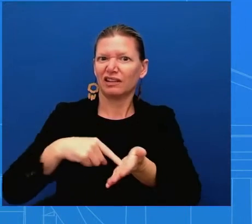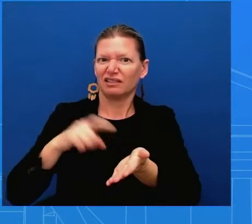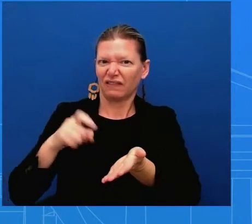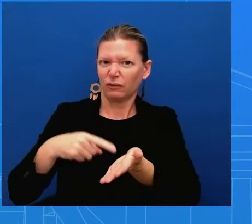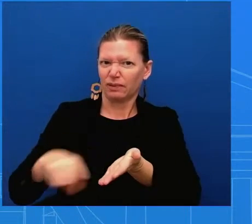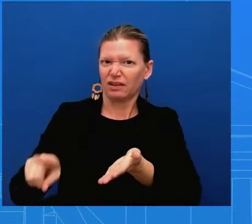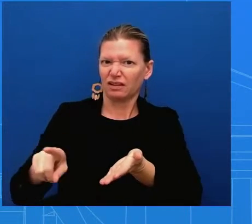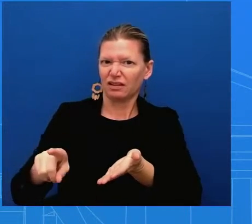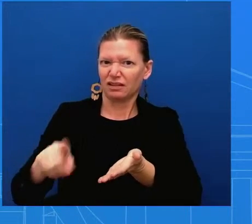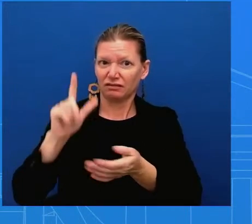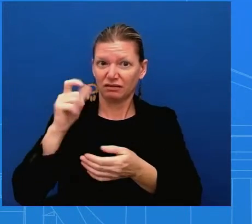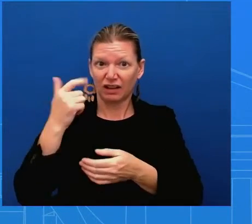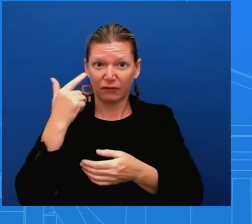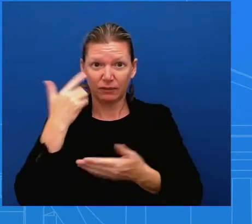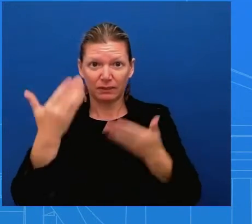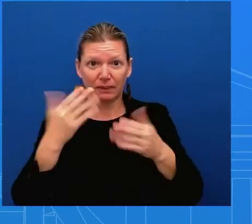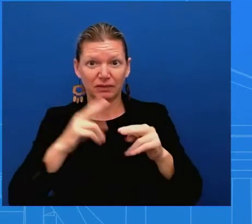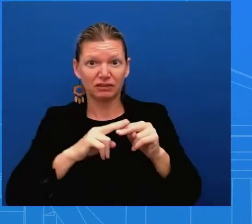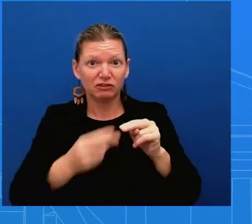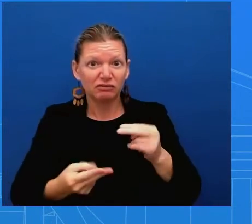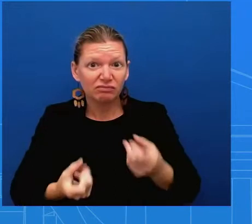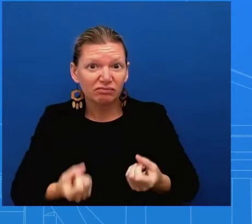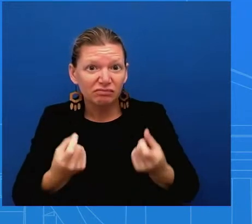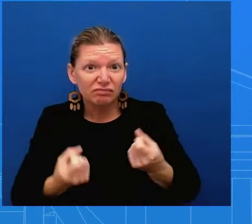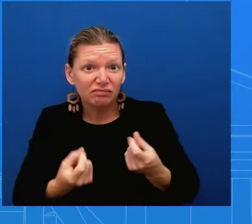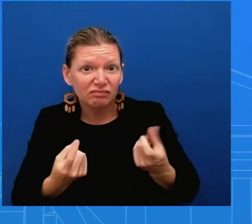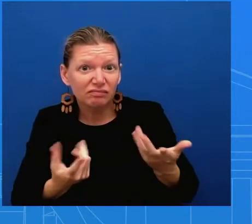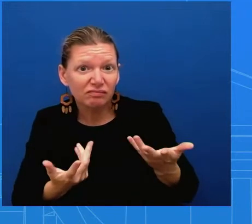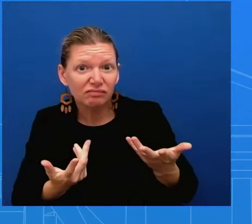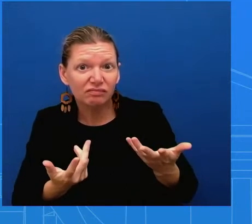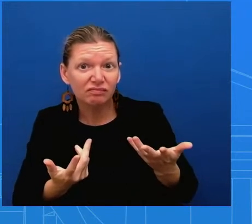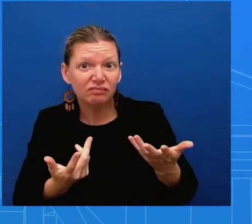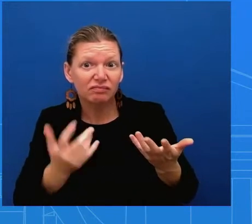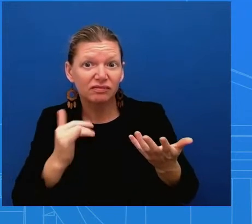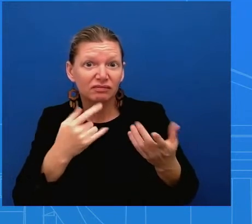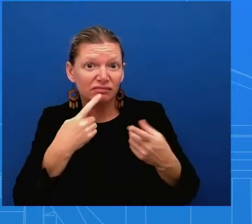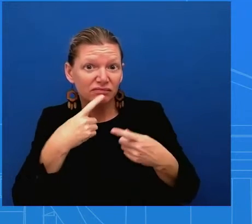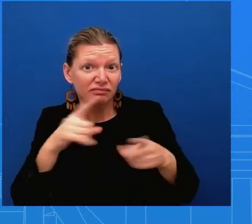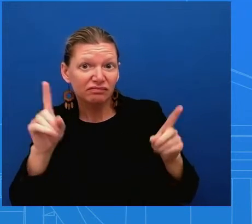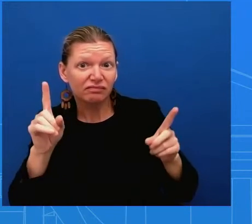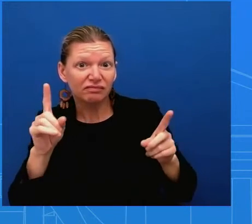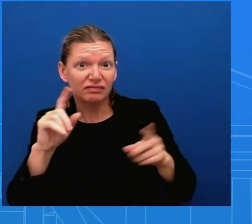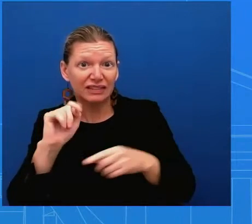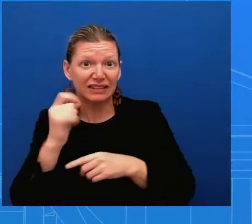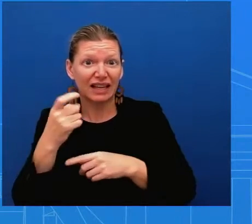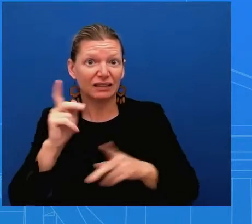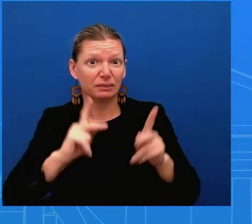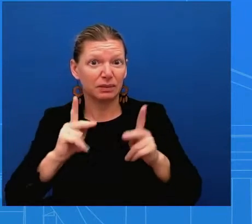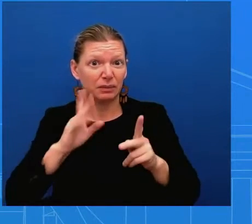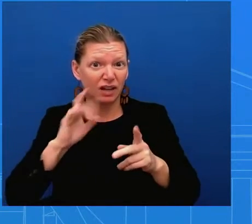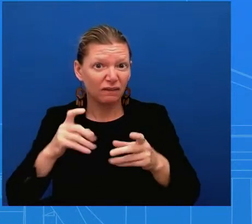we've seen almost weekly now. Is the federal government spending too much money? Ms. Jean-Pierre: So, let me just say a couple things that Warren Buffett did say